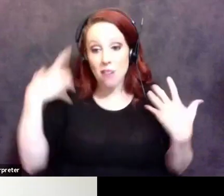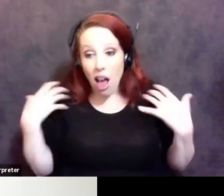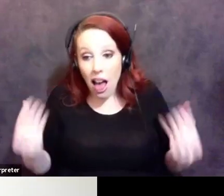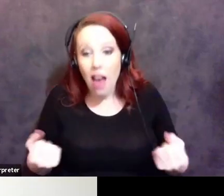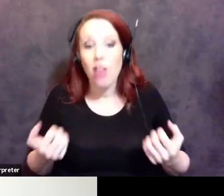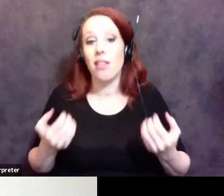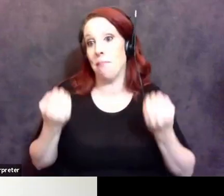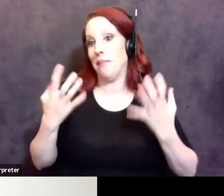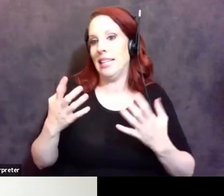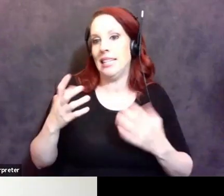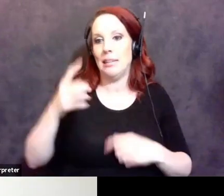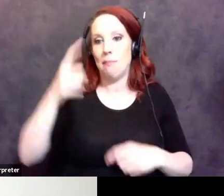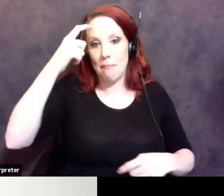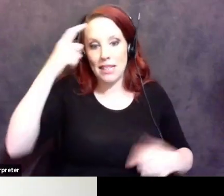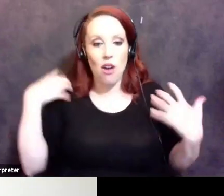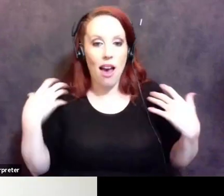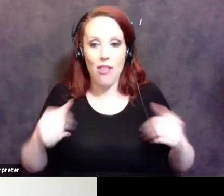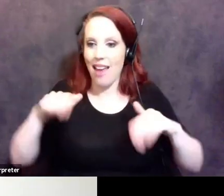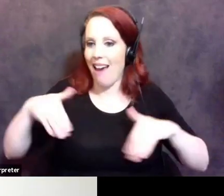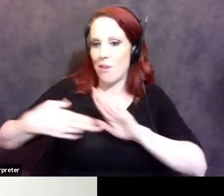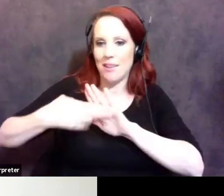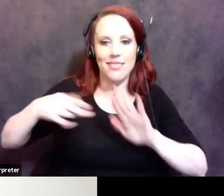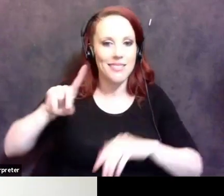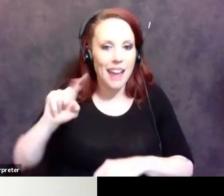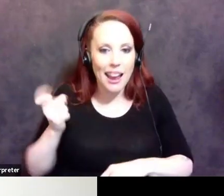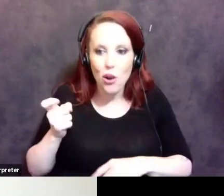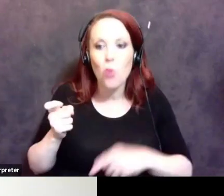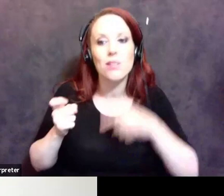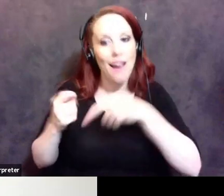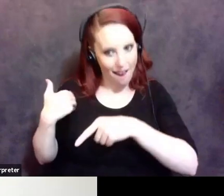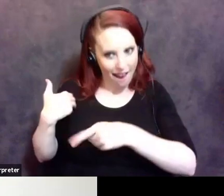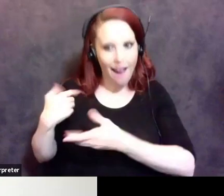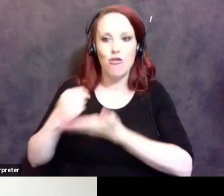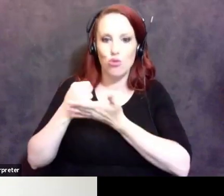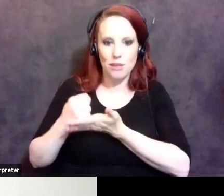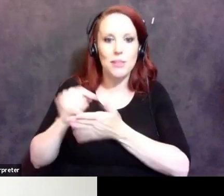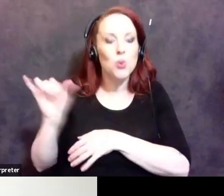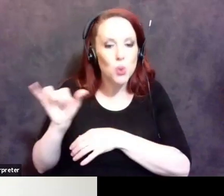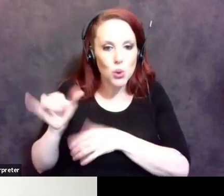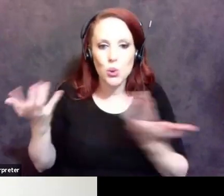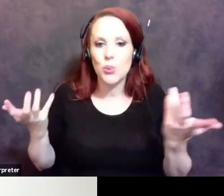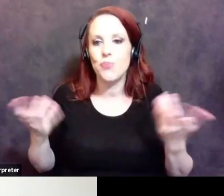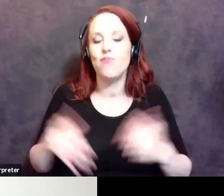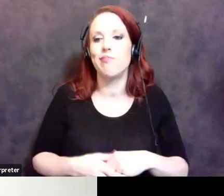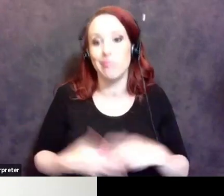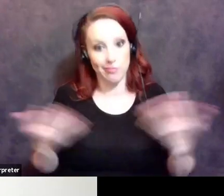mental health conditions that people don't realize have treatment plans. There is a huge